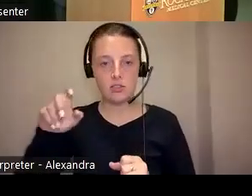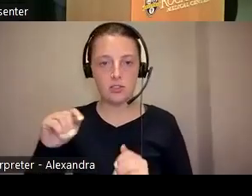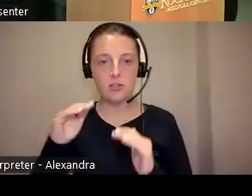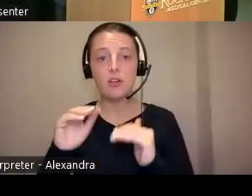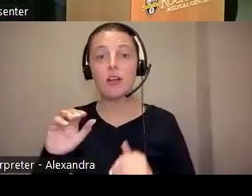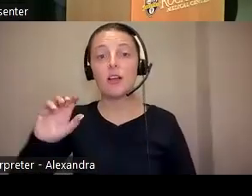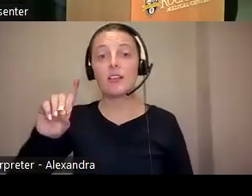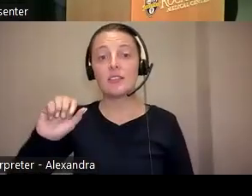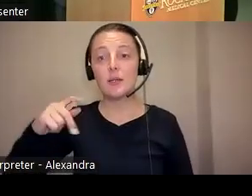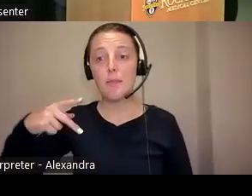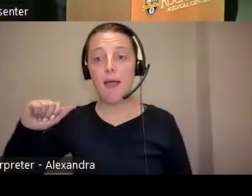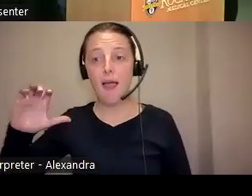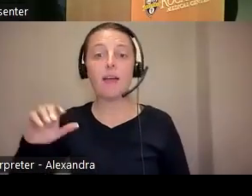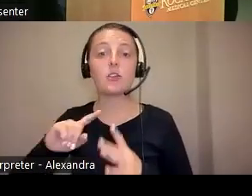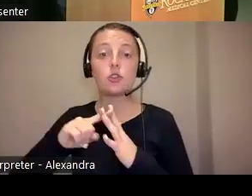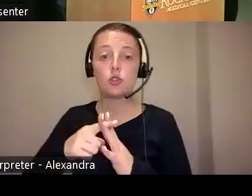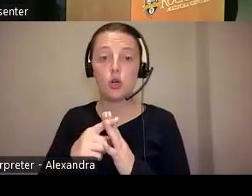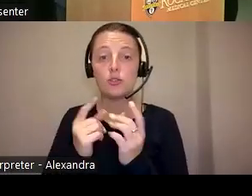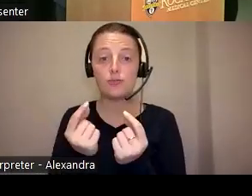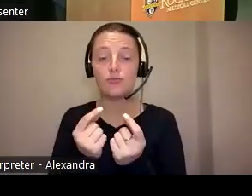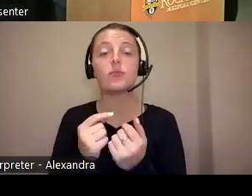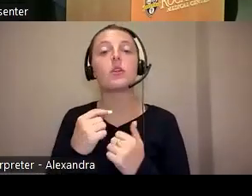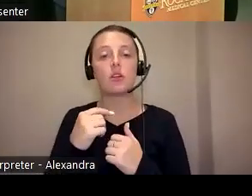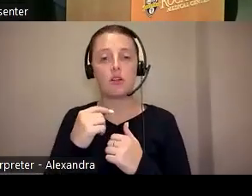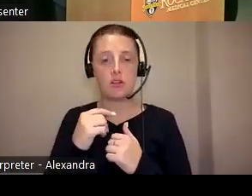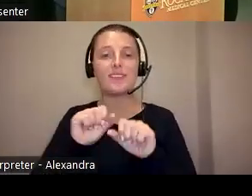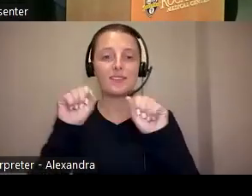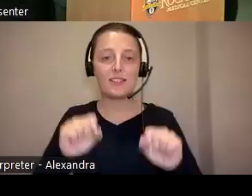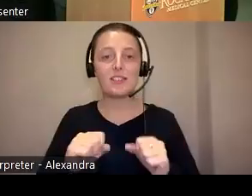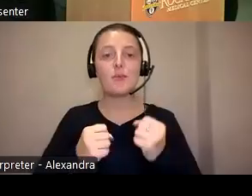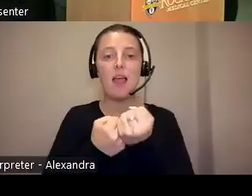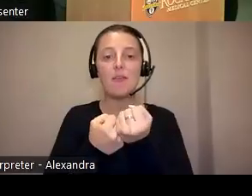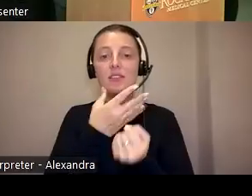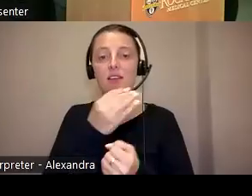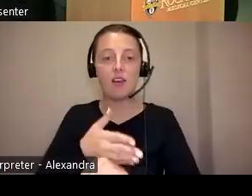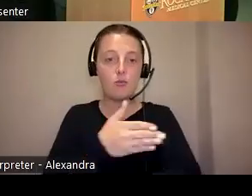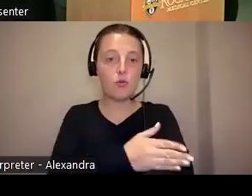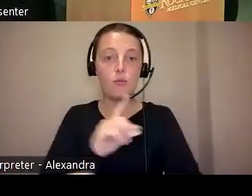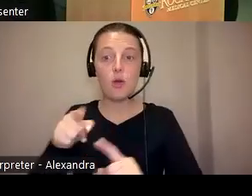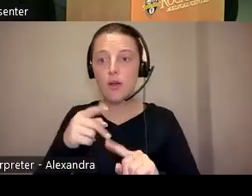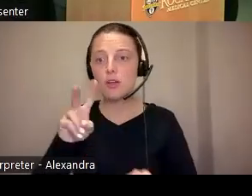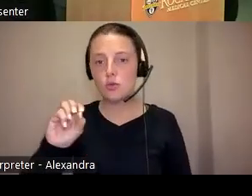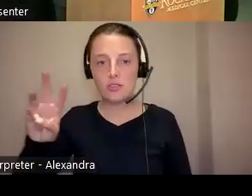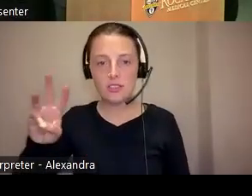system advocacy and improvement in 2006 led by Glenn Palmer, Patrick Sesh, and Caroline Nestro.